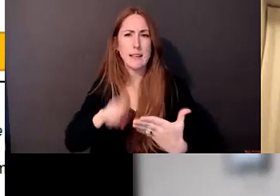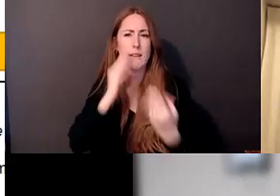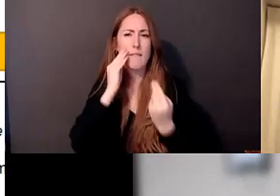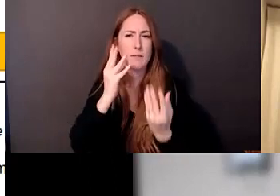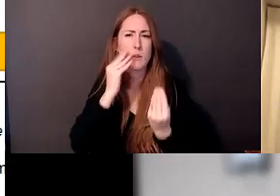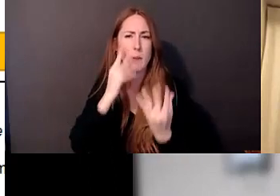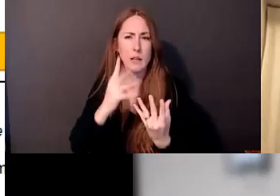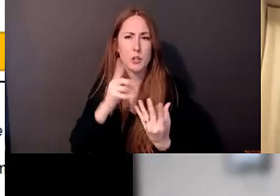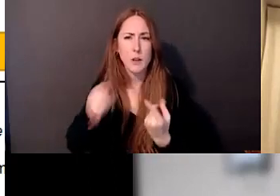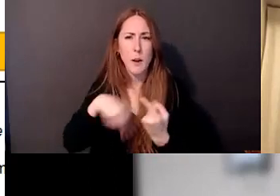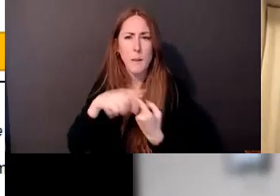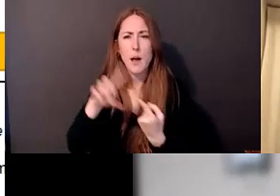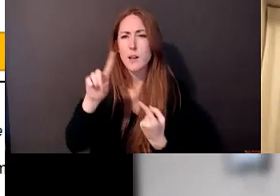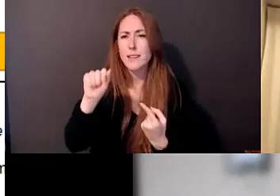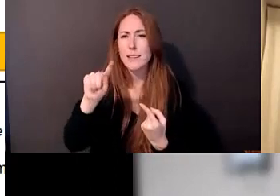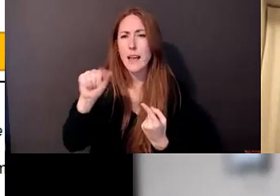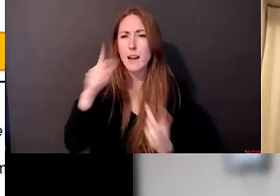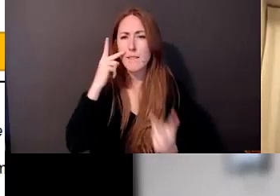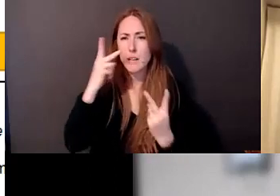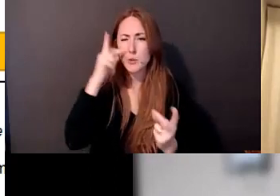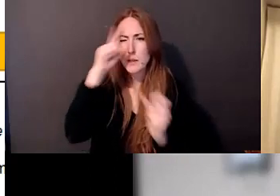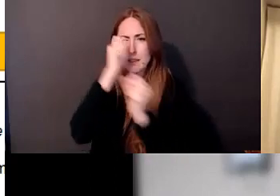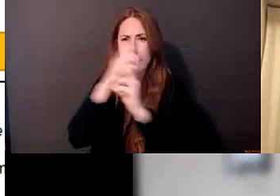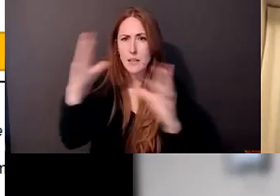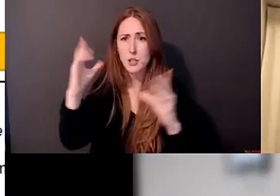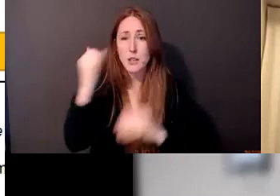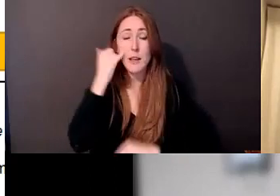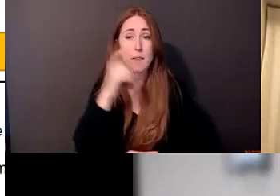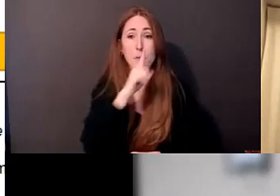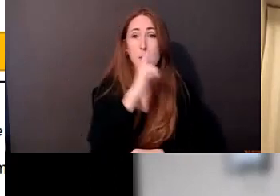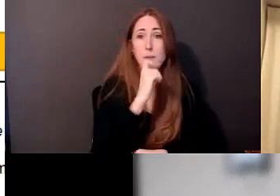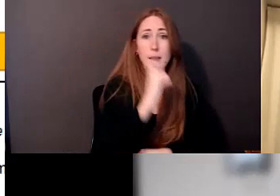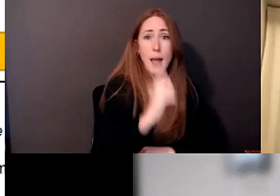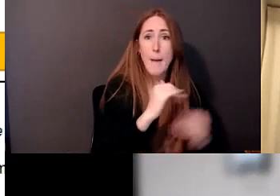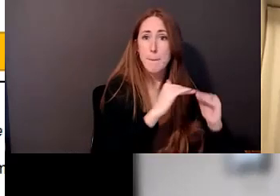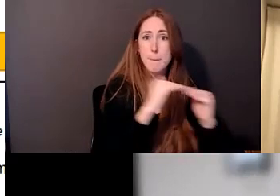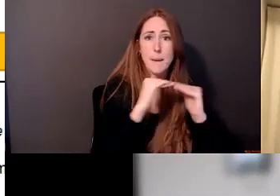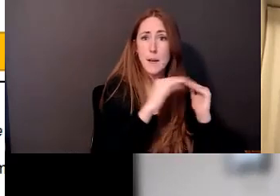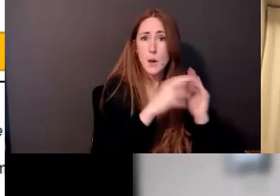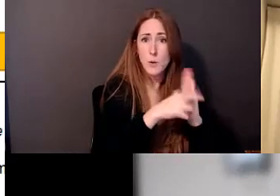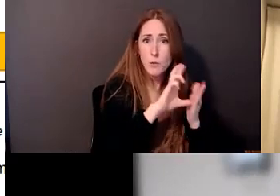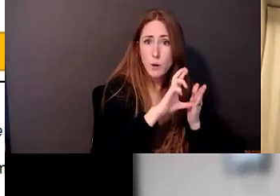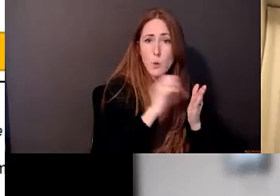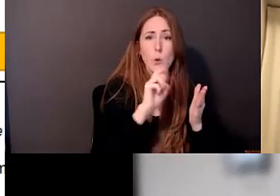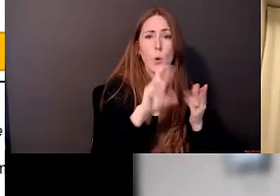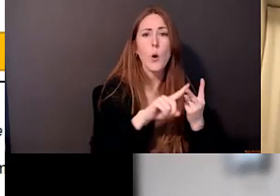Any non peer-reviewed or exclusively opinions-based articles were excluded.